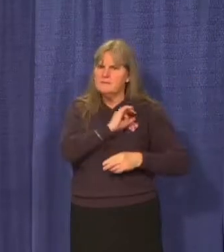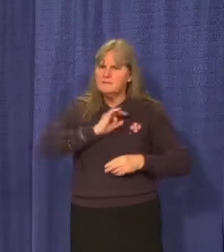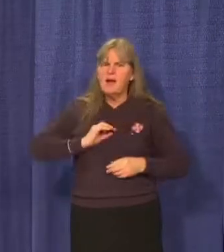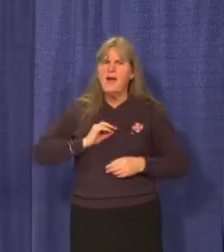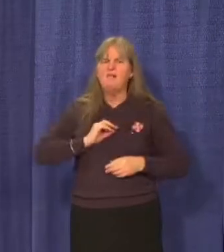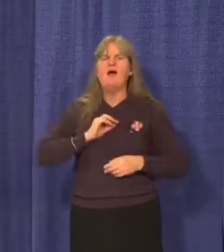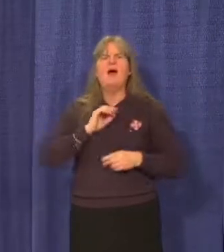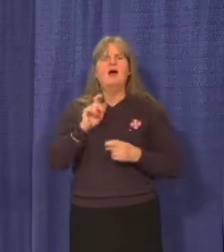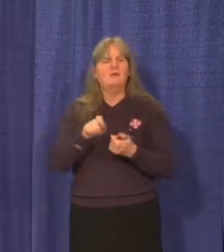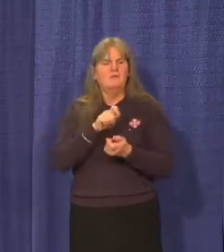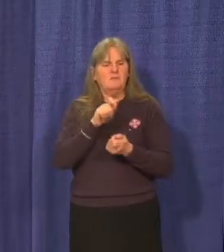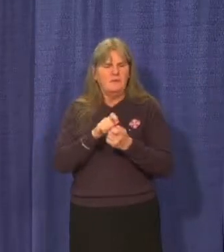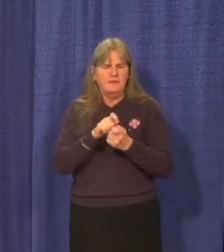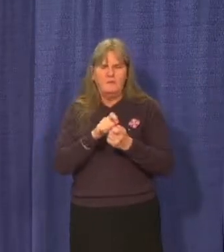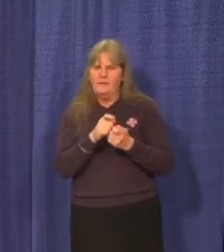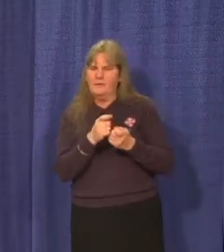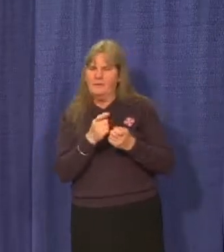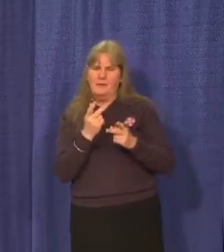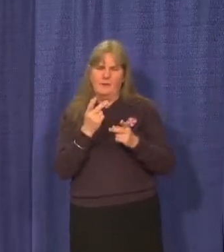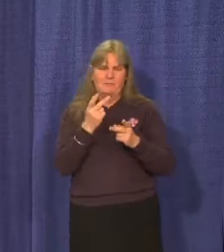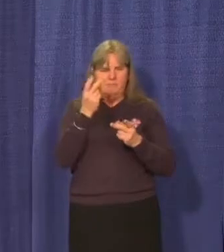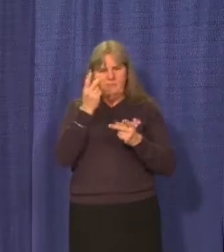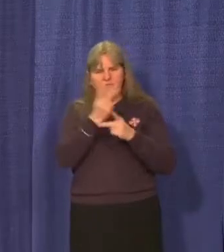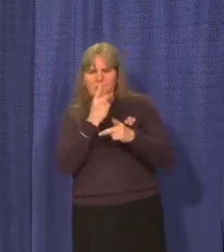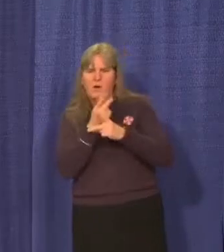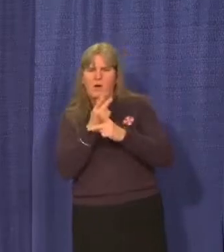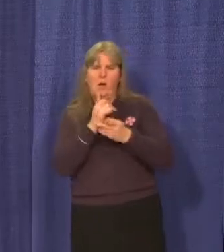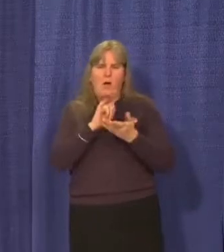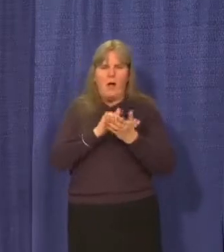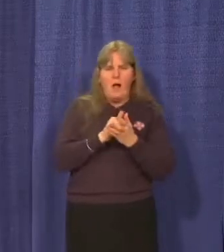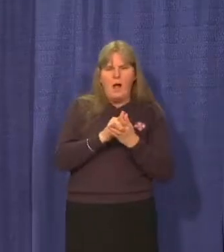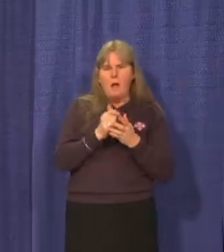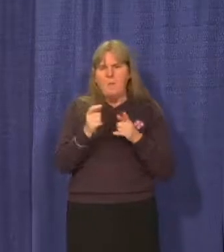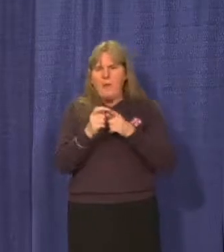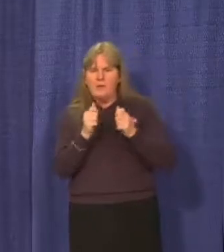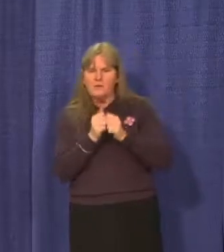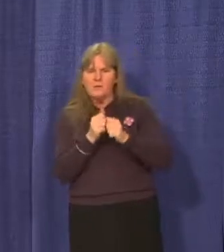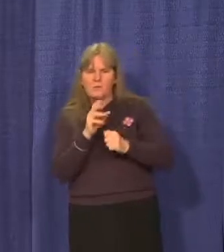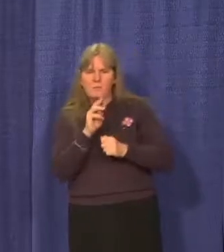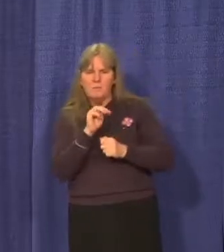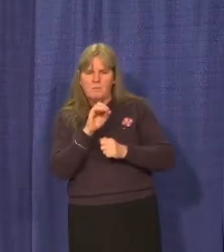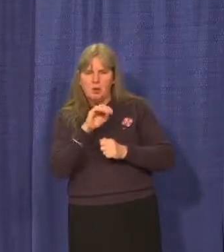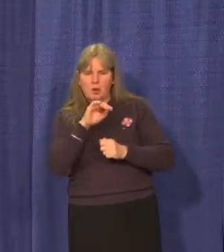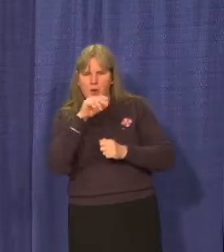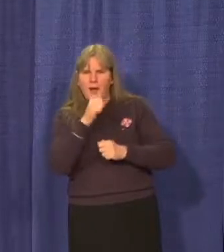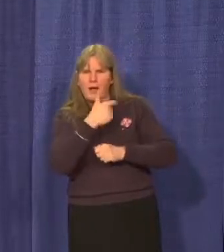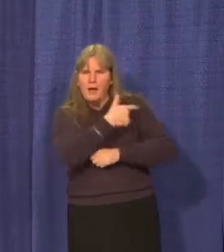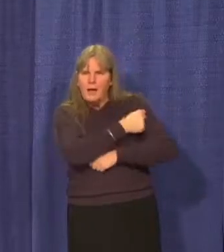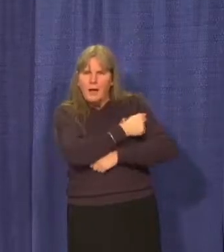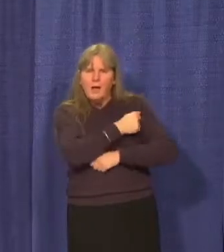considerations specific to Moderna figured out. As they arrive, every weekly will be able to get them out